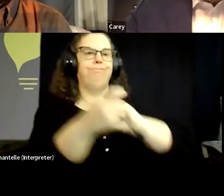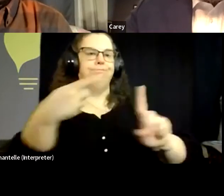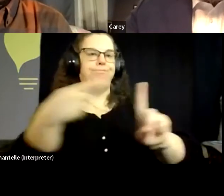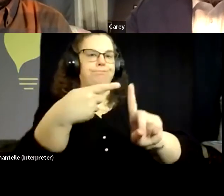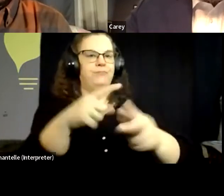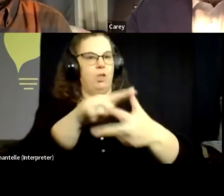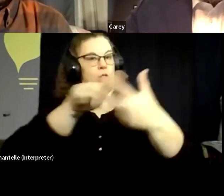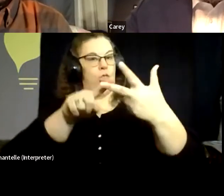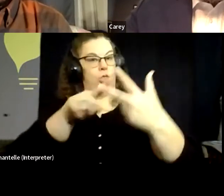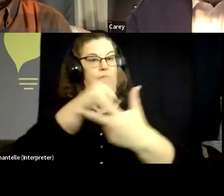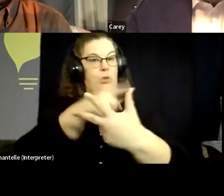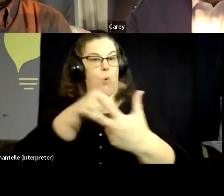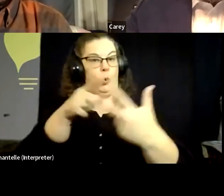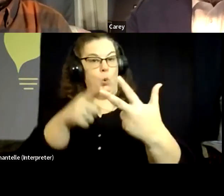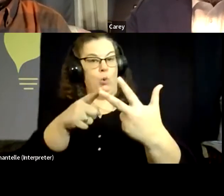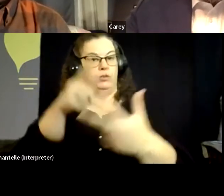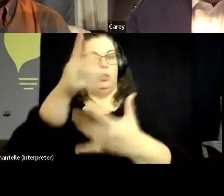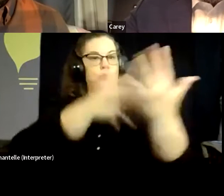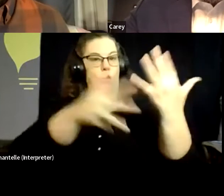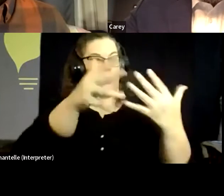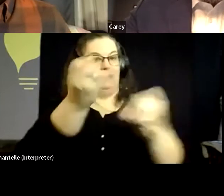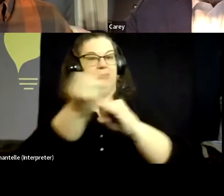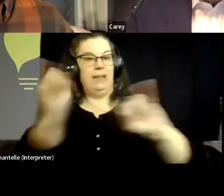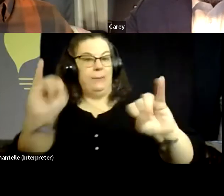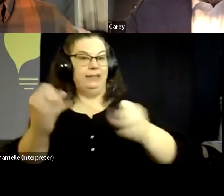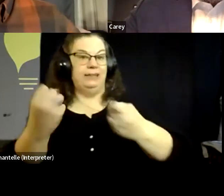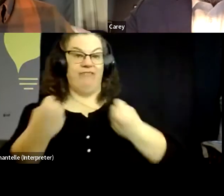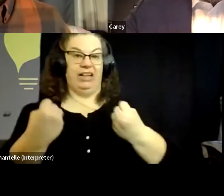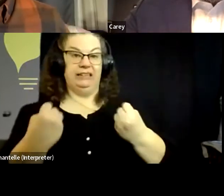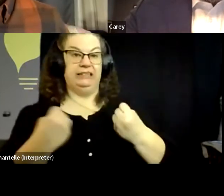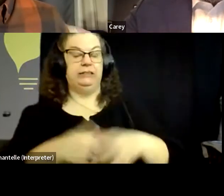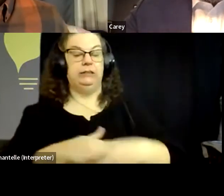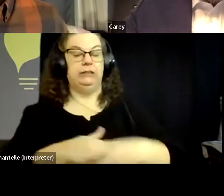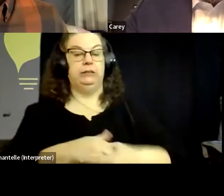goals, socialization, independence as well as fitness. On days like that,